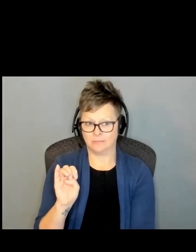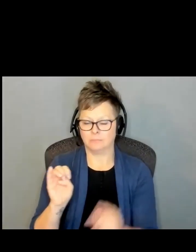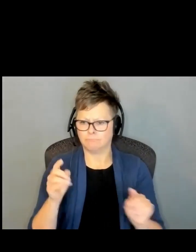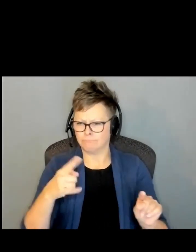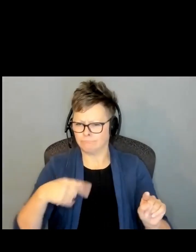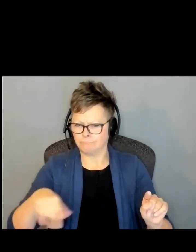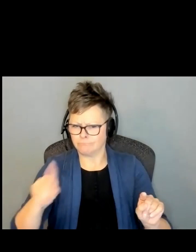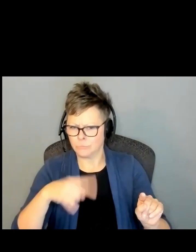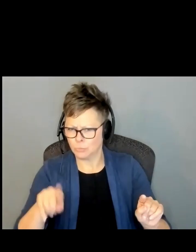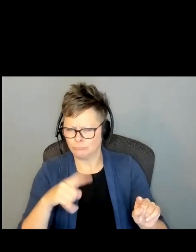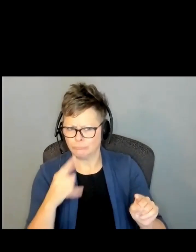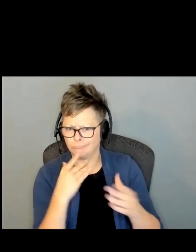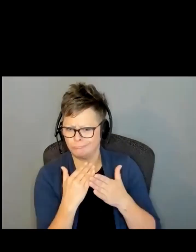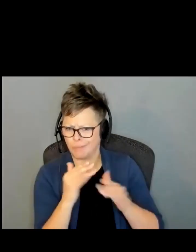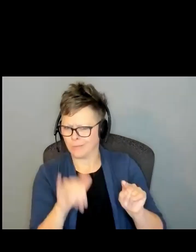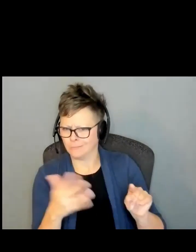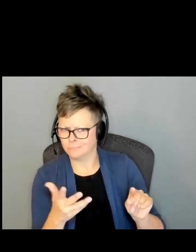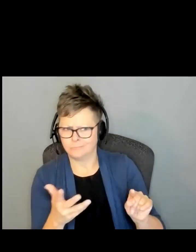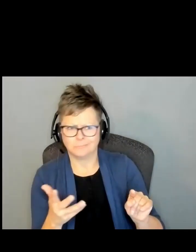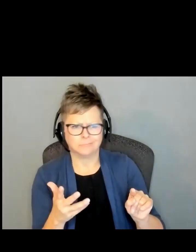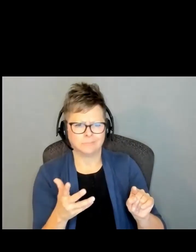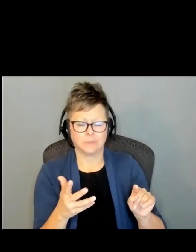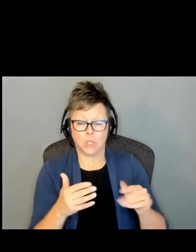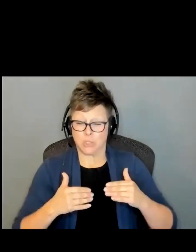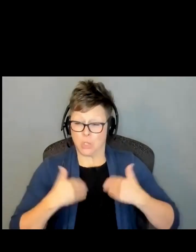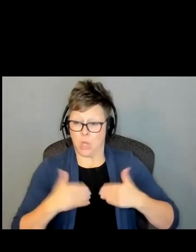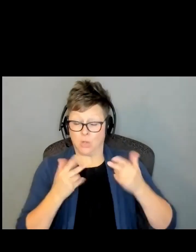ever, early young youth into the services.